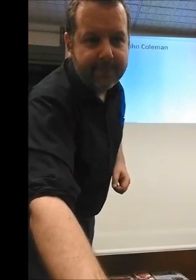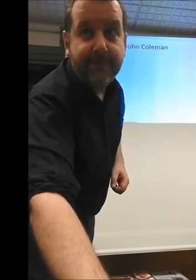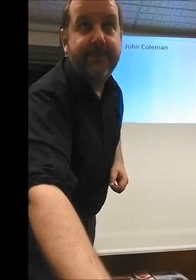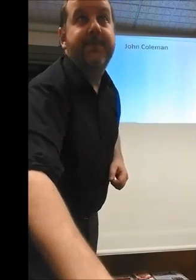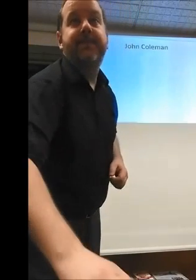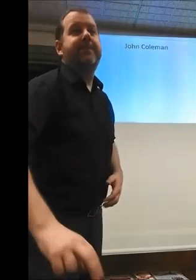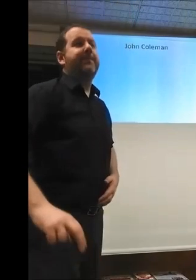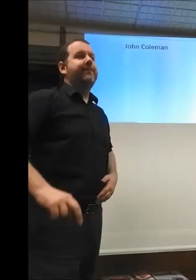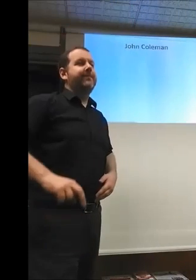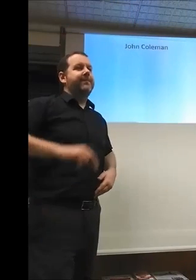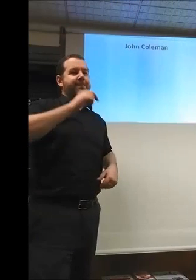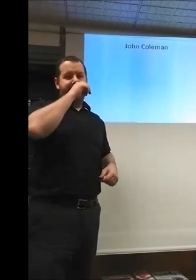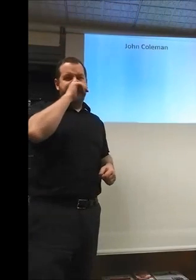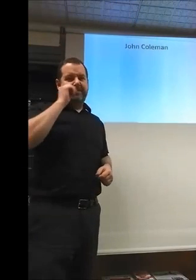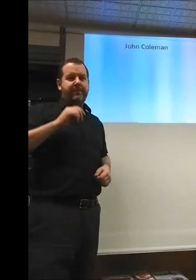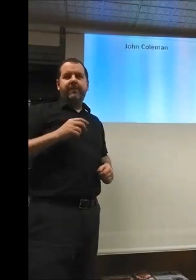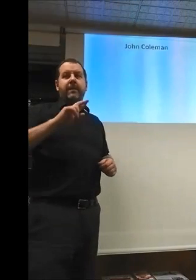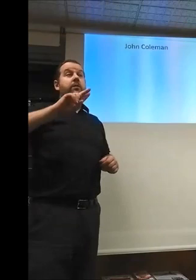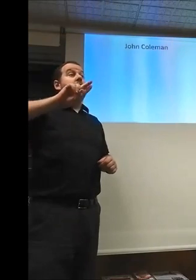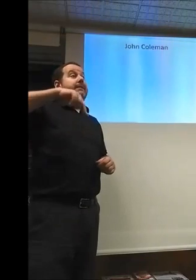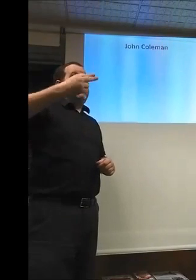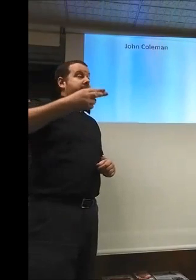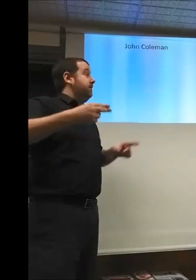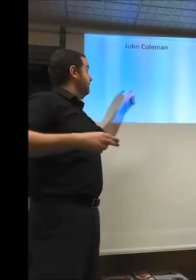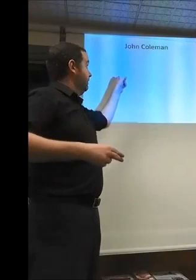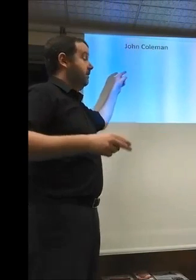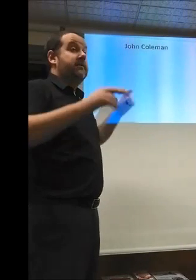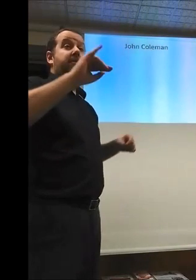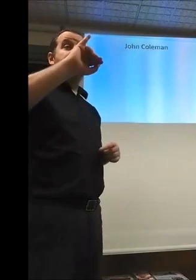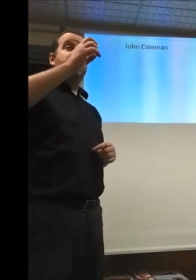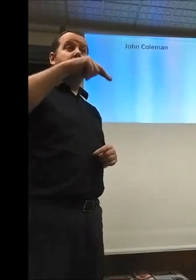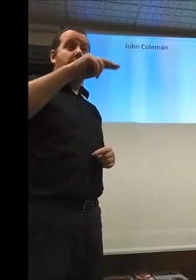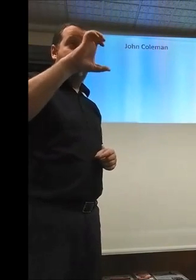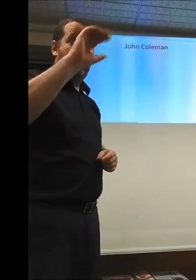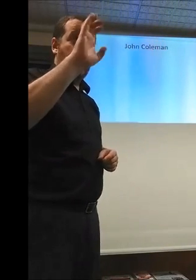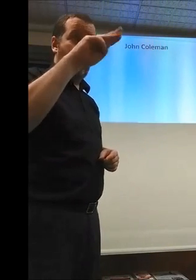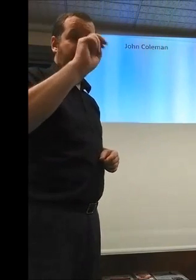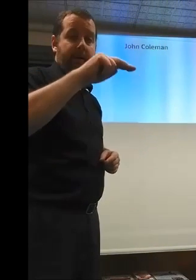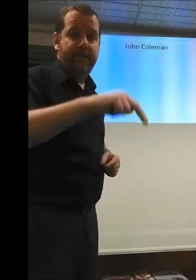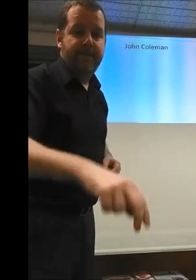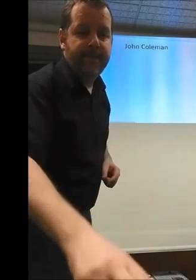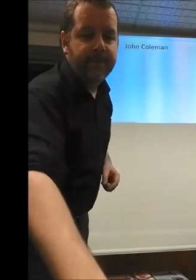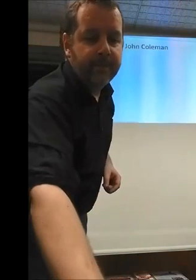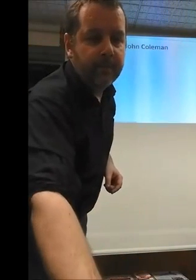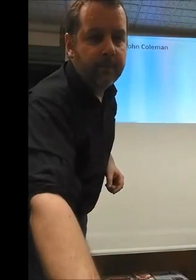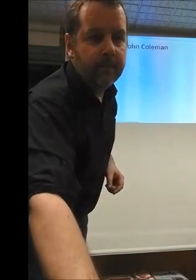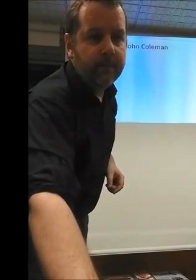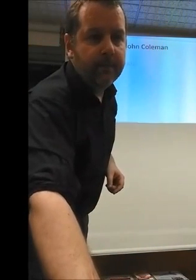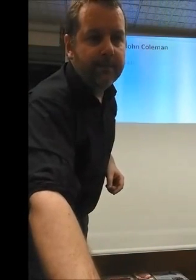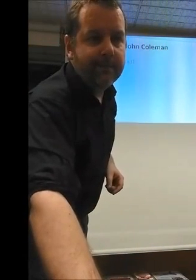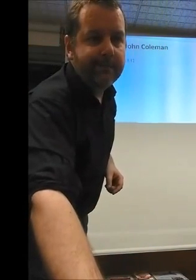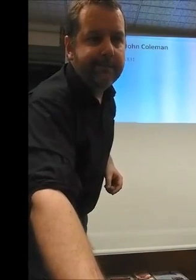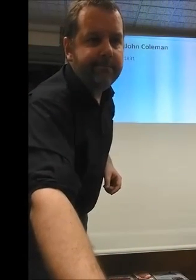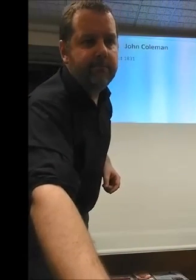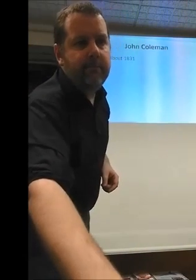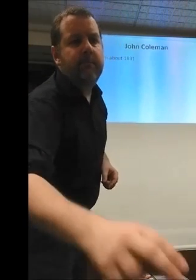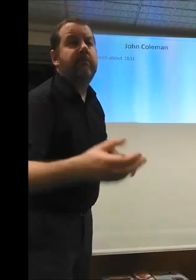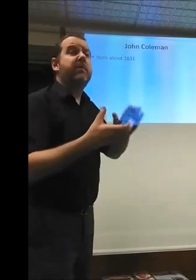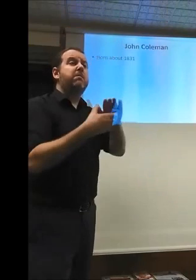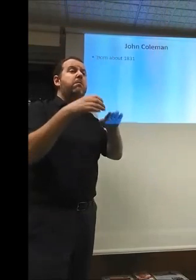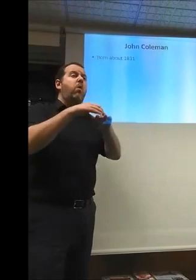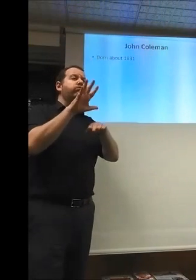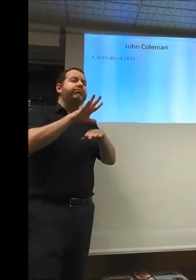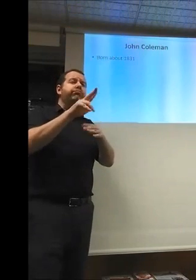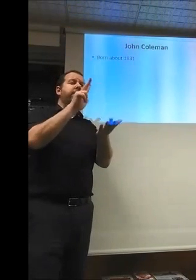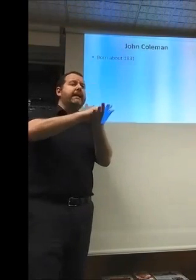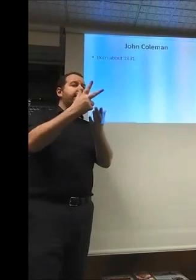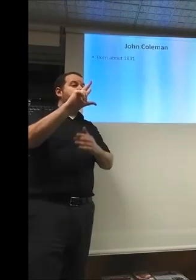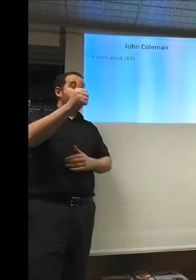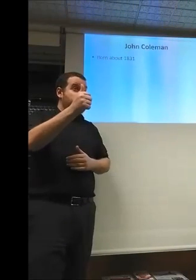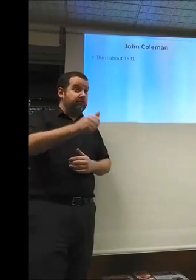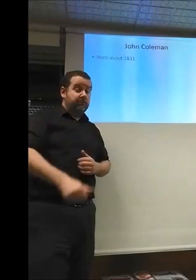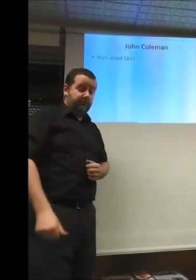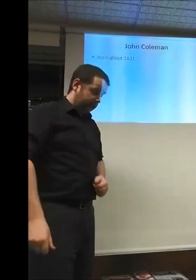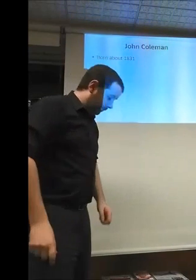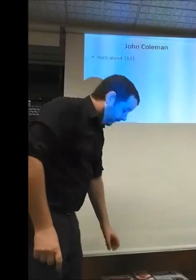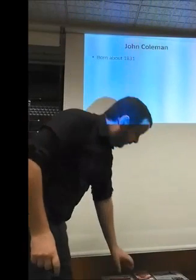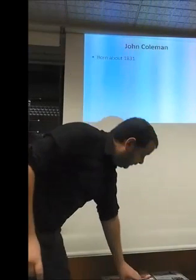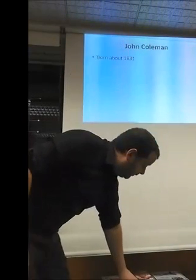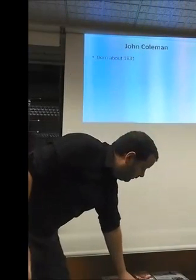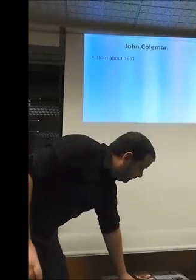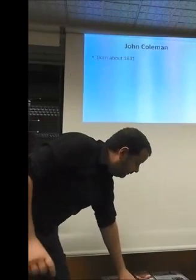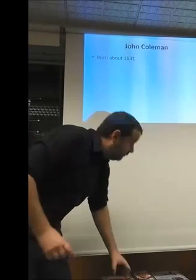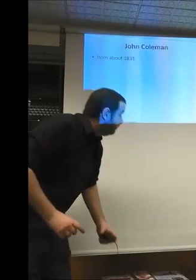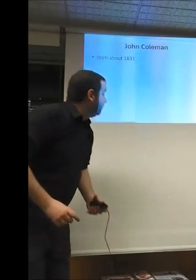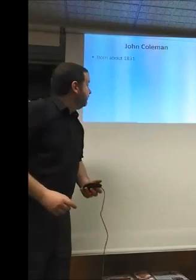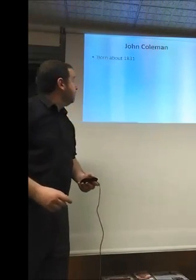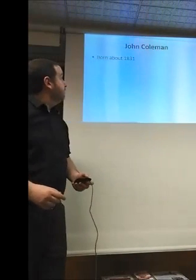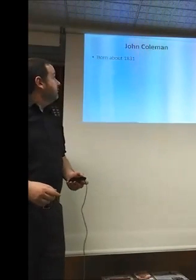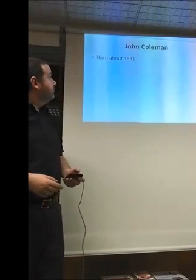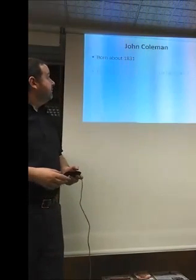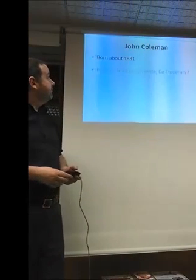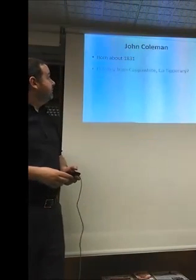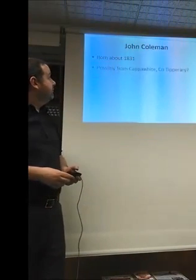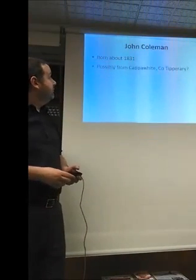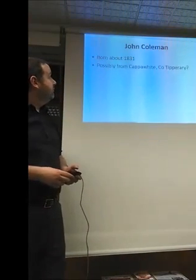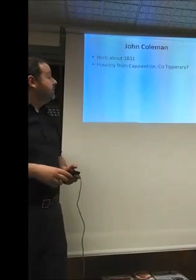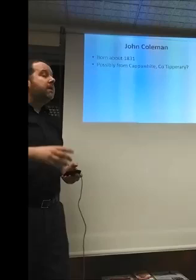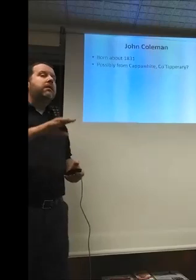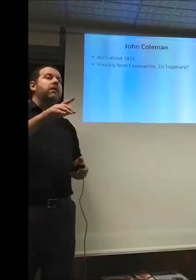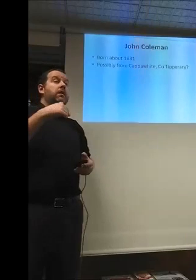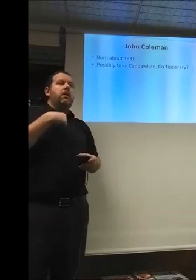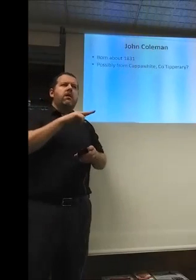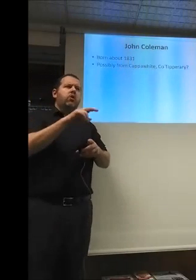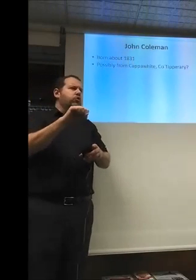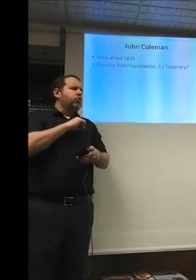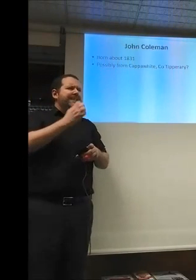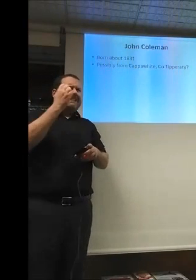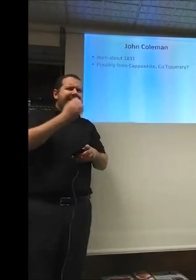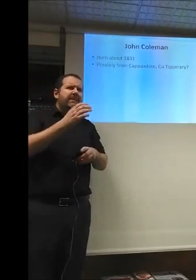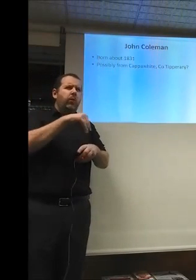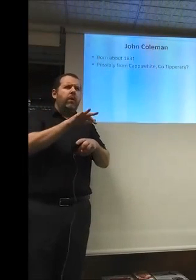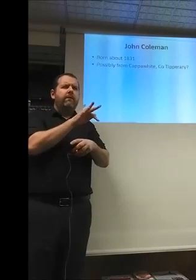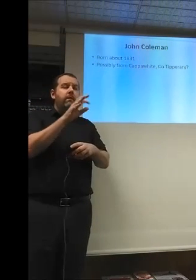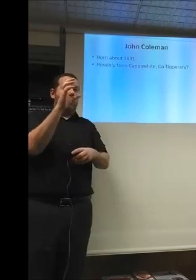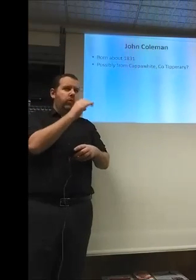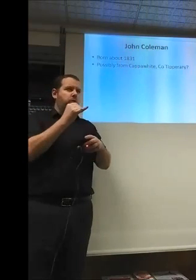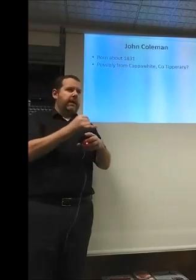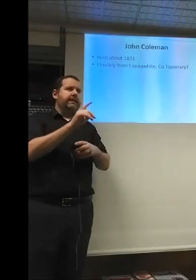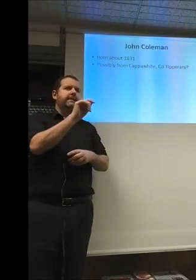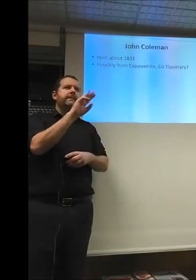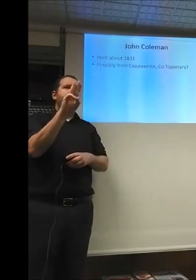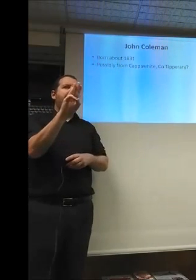who could sign or they could understand them and be brought in to interpret, that happened